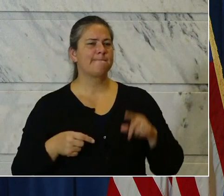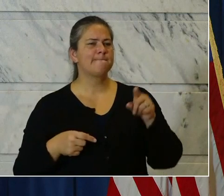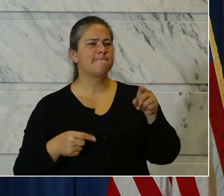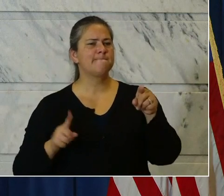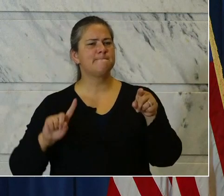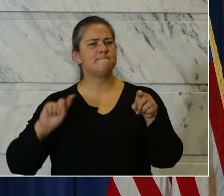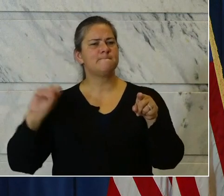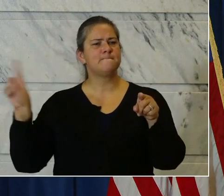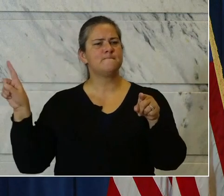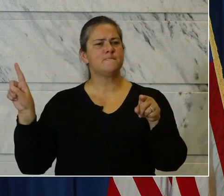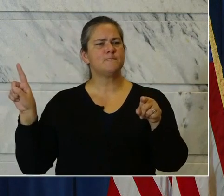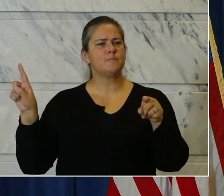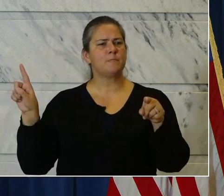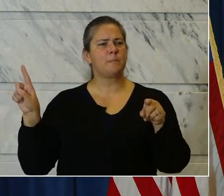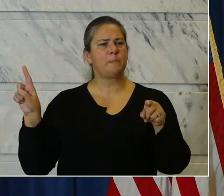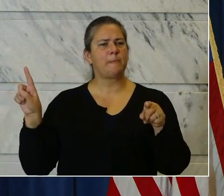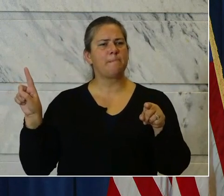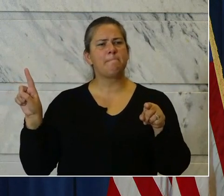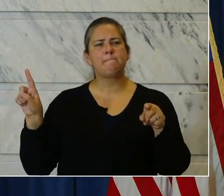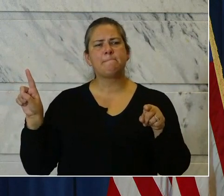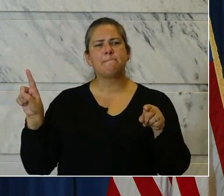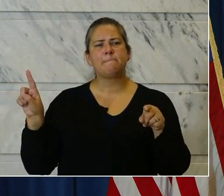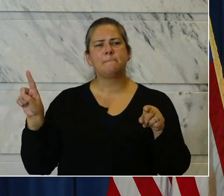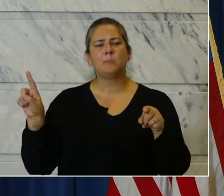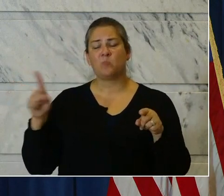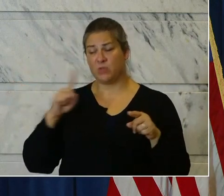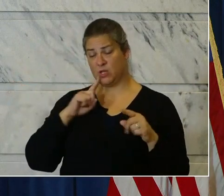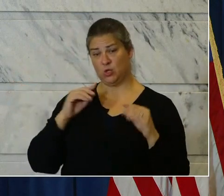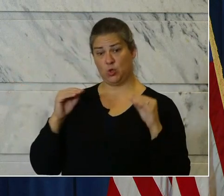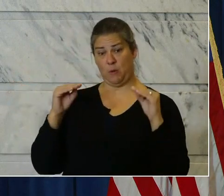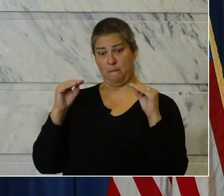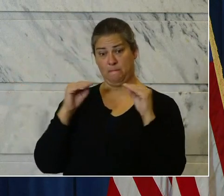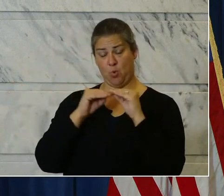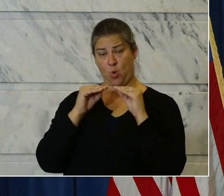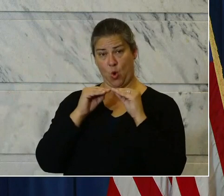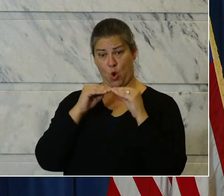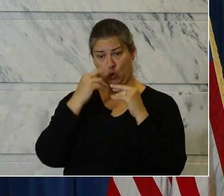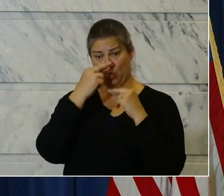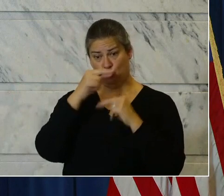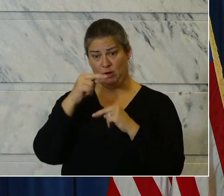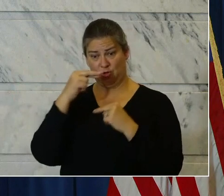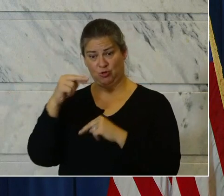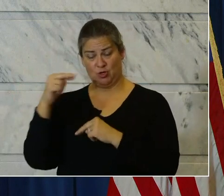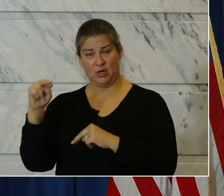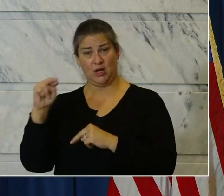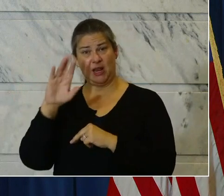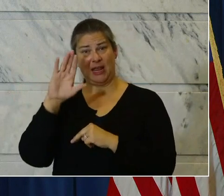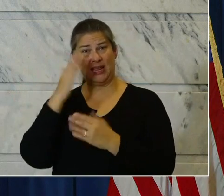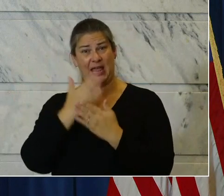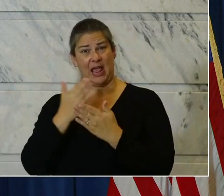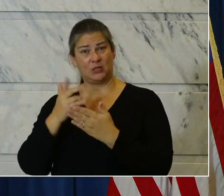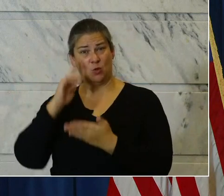THIS ONE STEVE. MORE